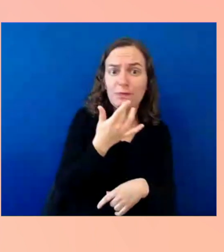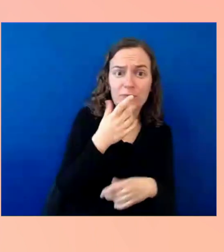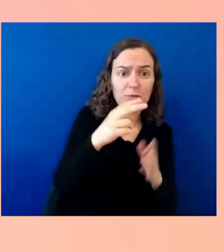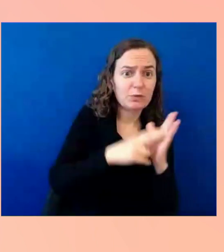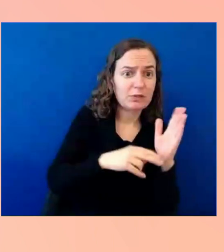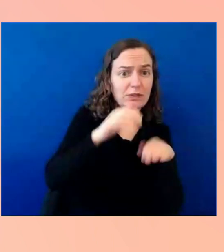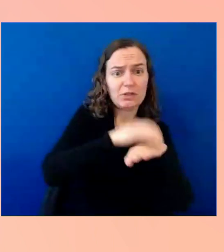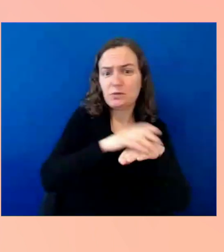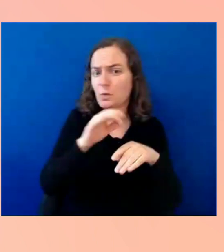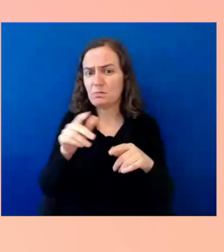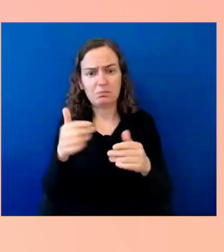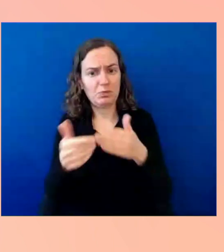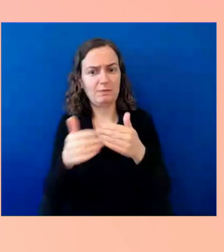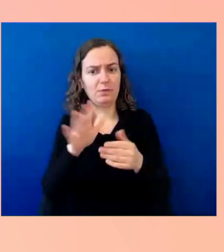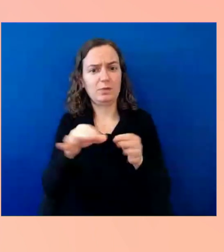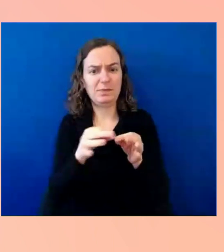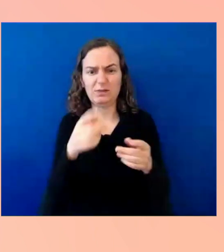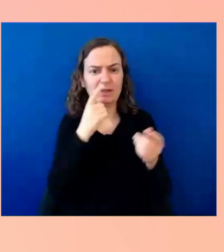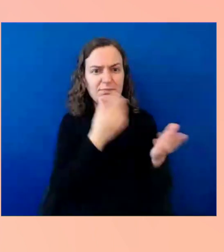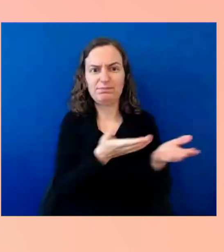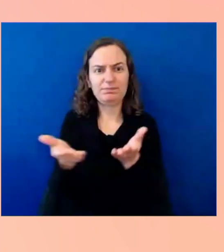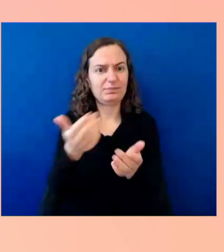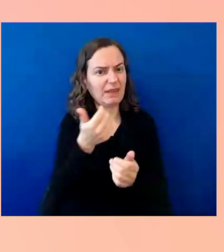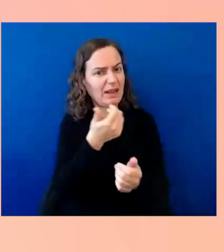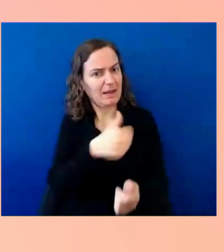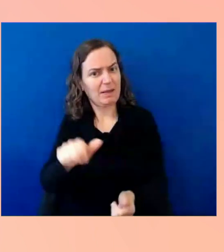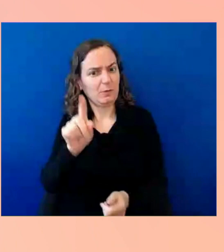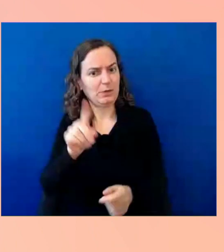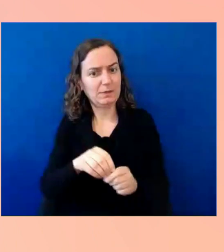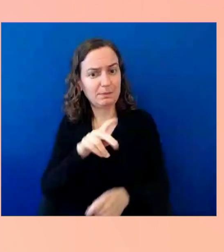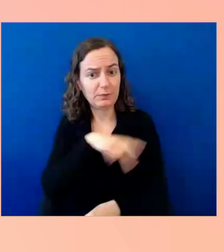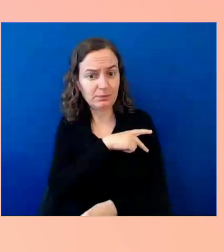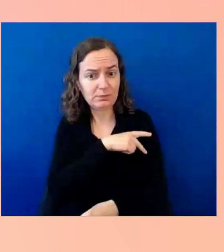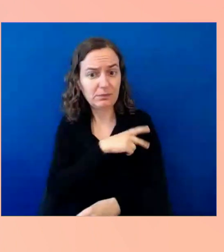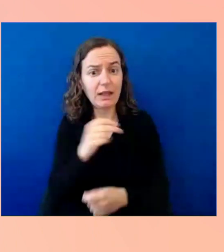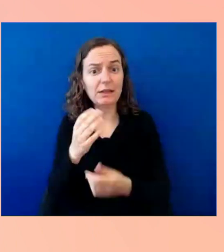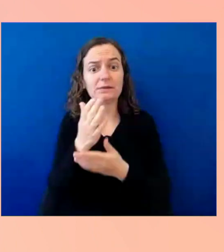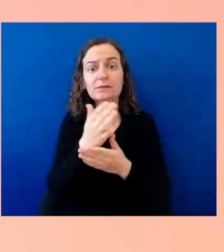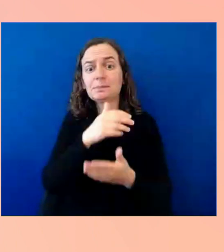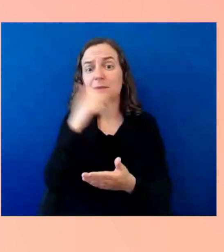Now the part that I'm most excited about is the offline availability of this feature.